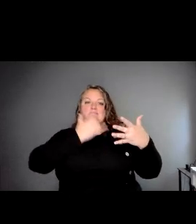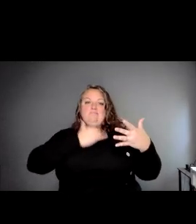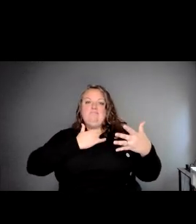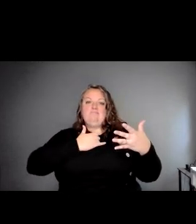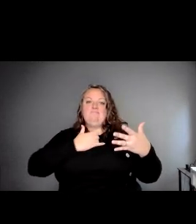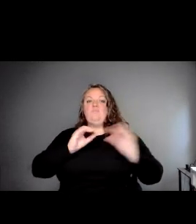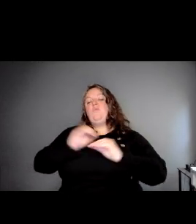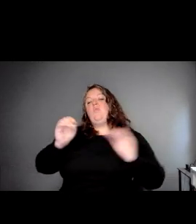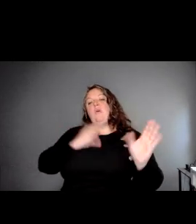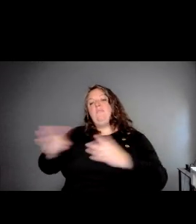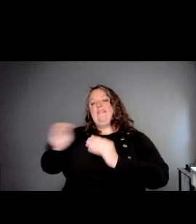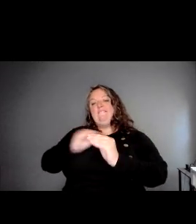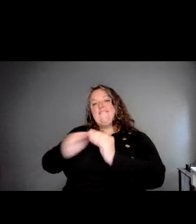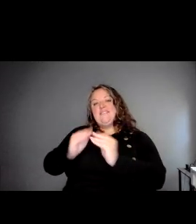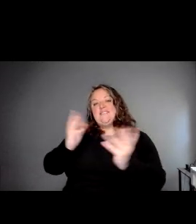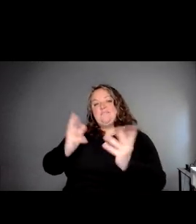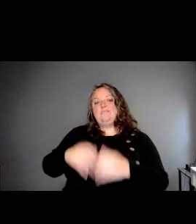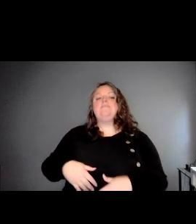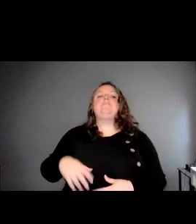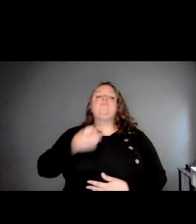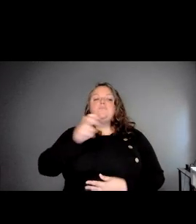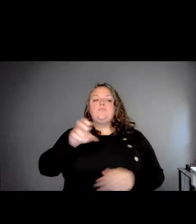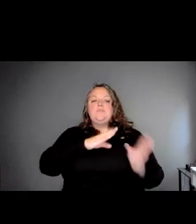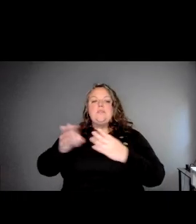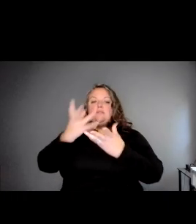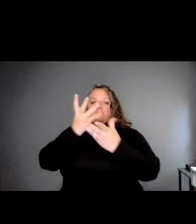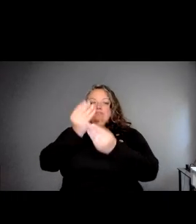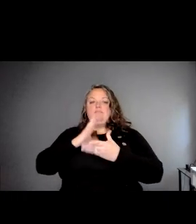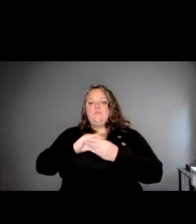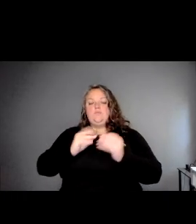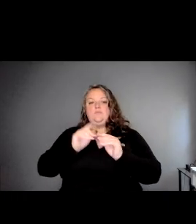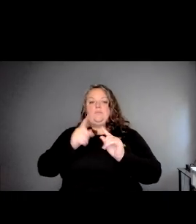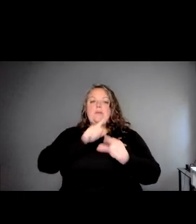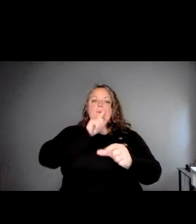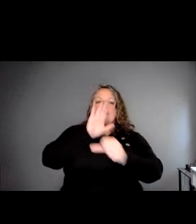So, the transition plan tells the story of commitment to accessibility and action.